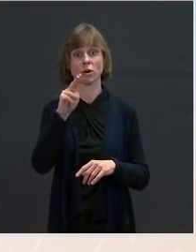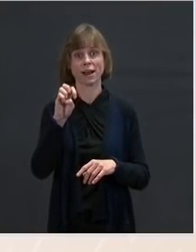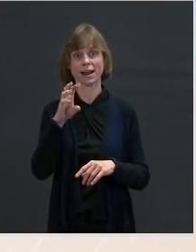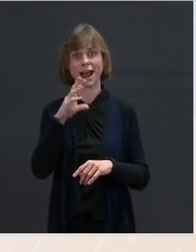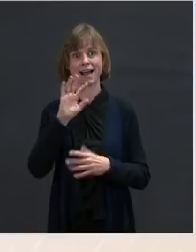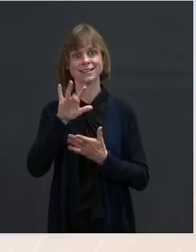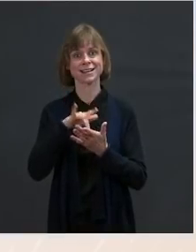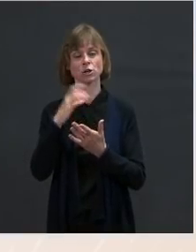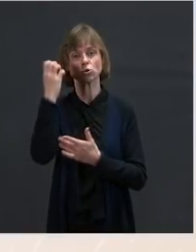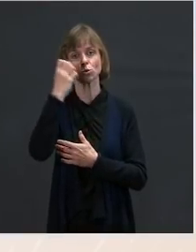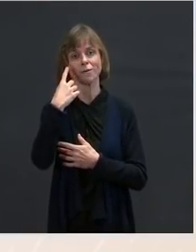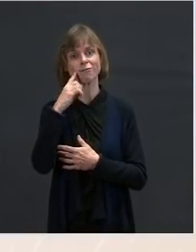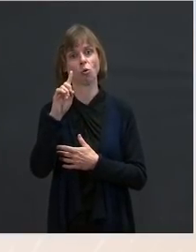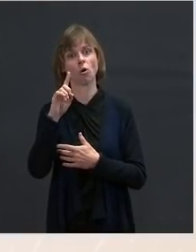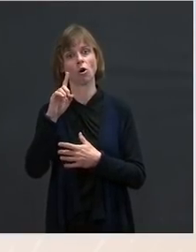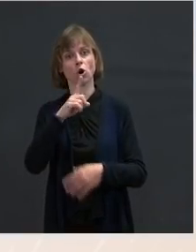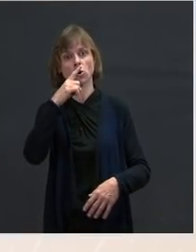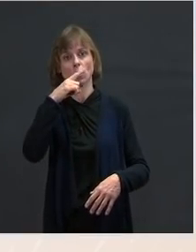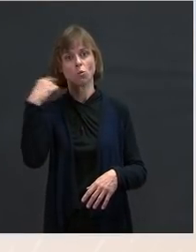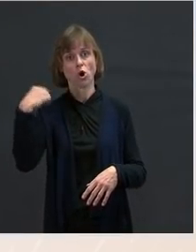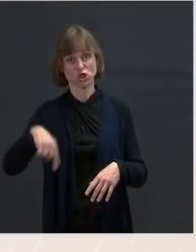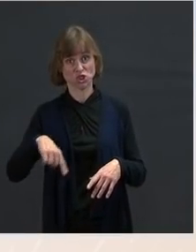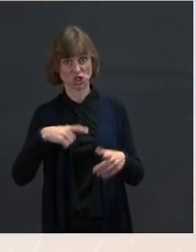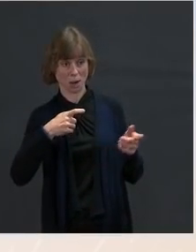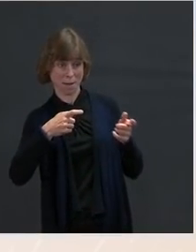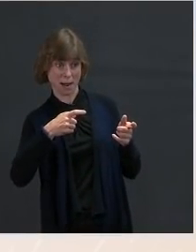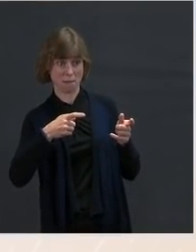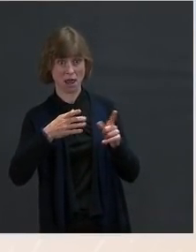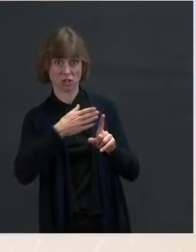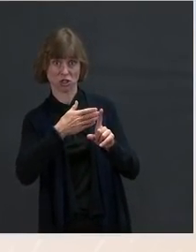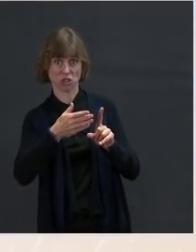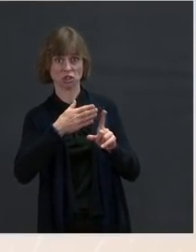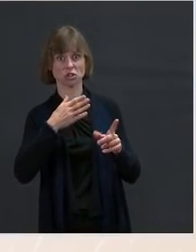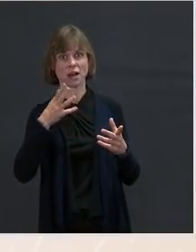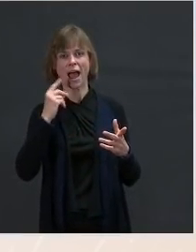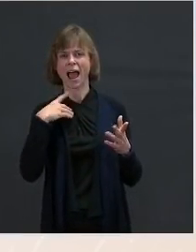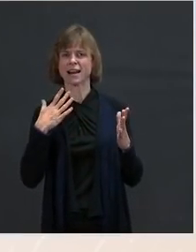and because it goes against Europe's own stated energy and security goals, which I think is a shared concern